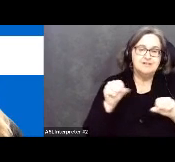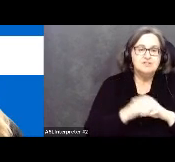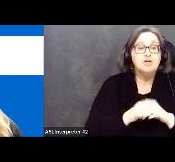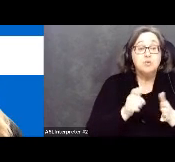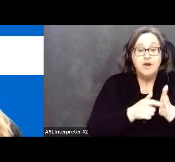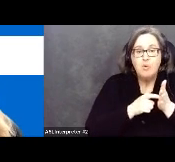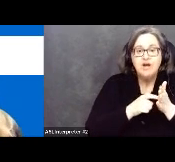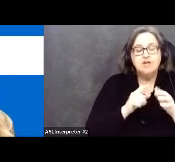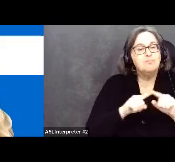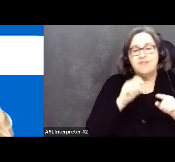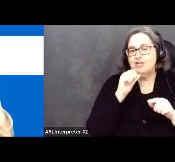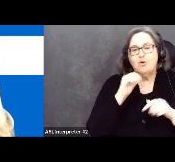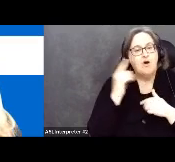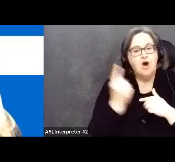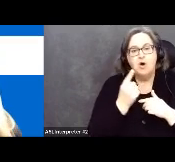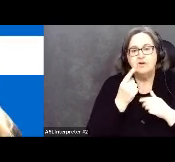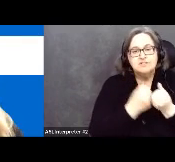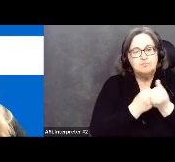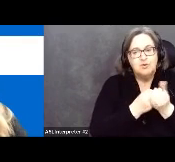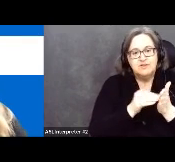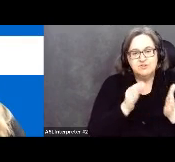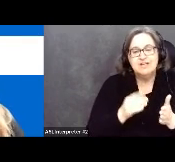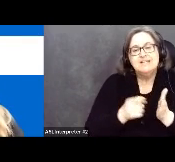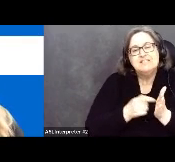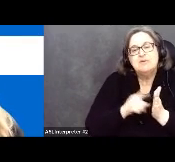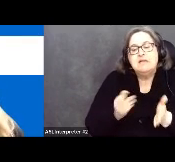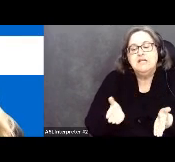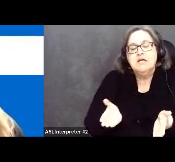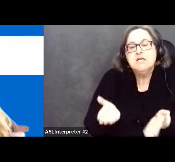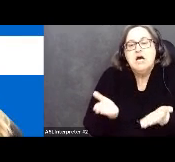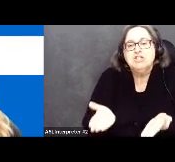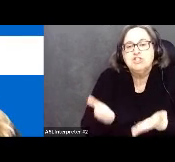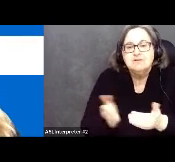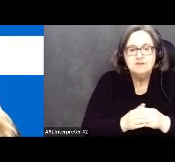they don't always do that consistently. Sometimes they need a little nudge. In Pennsylvania,